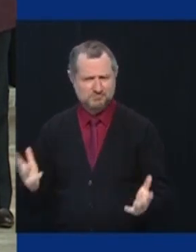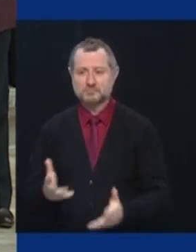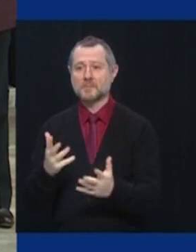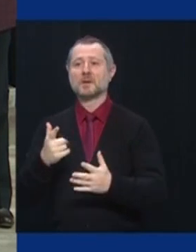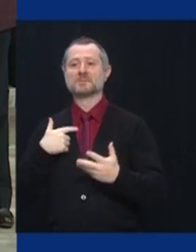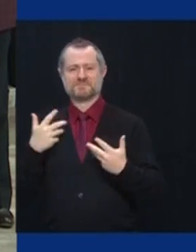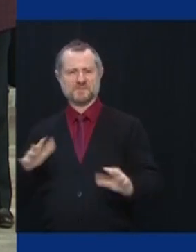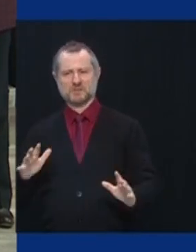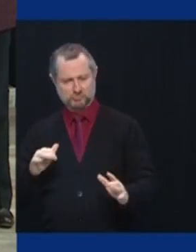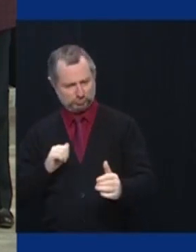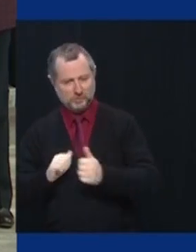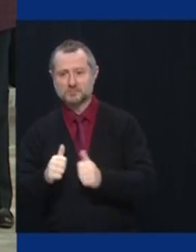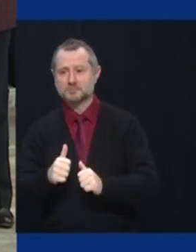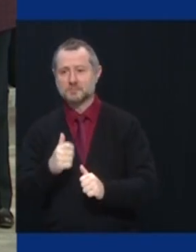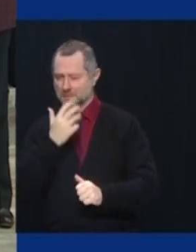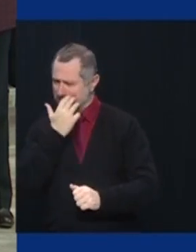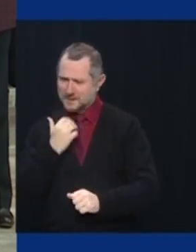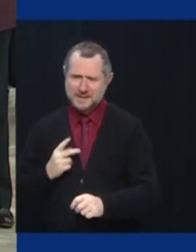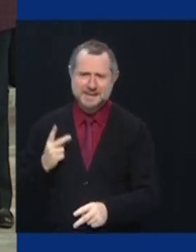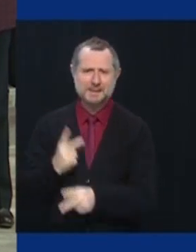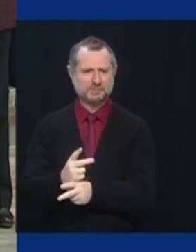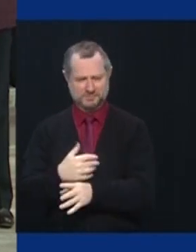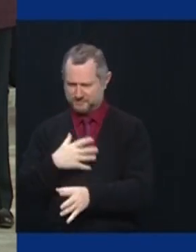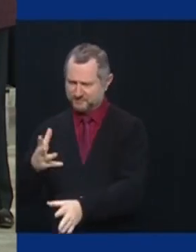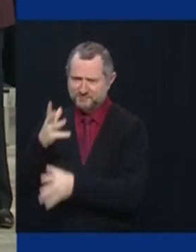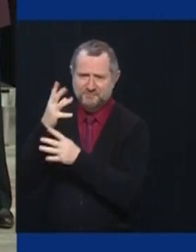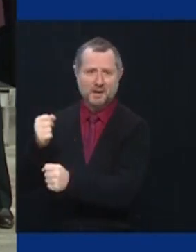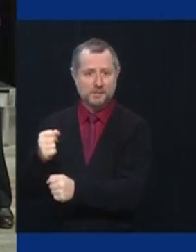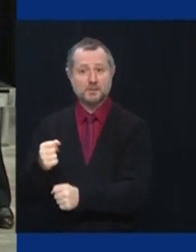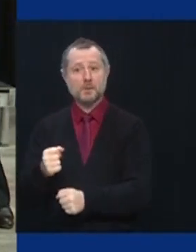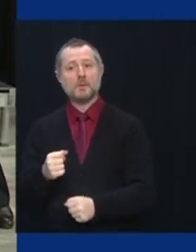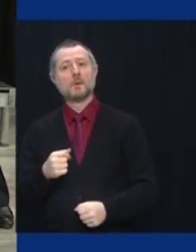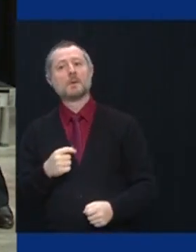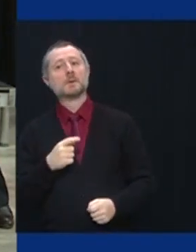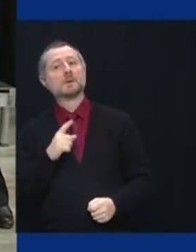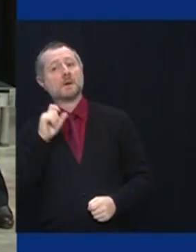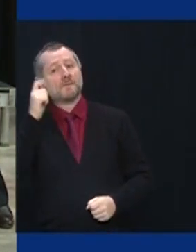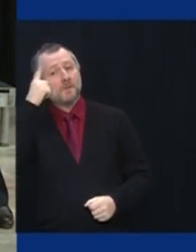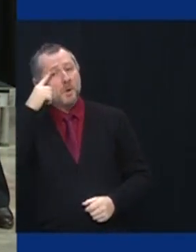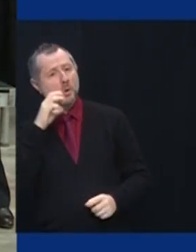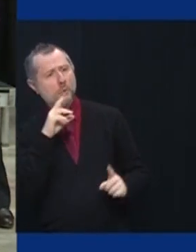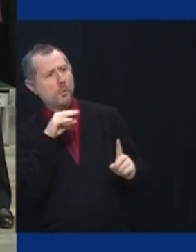SAYS TO HIS SON, HE SAYS, I I FINISHED THE RACE AND I KEPT